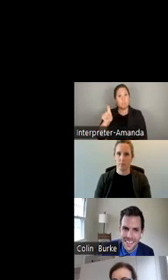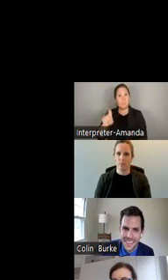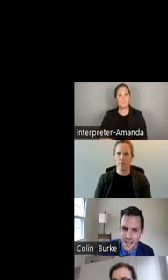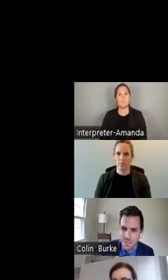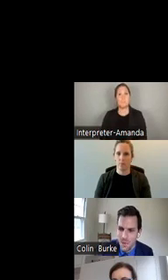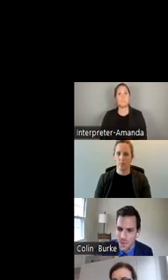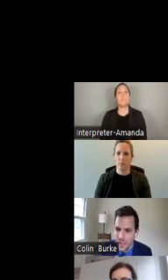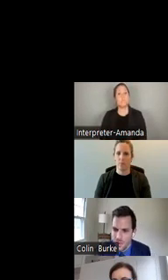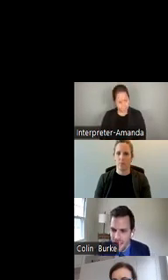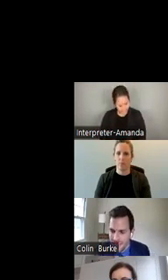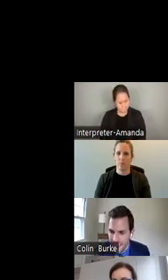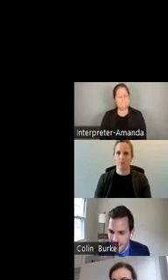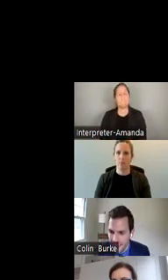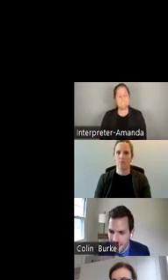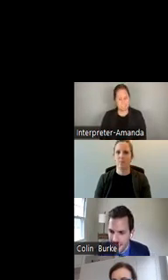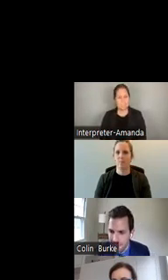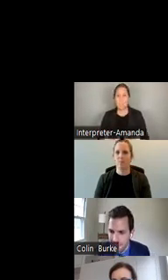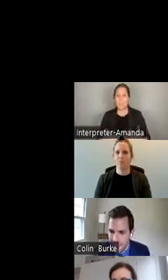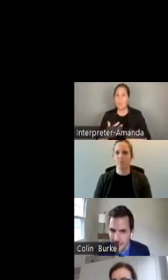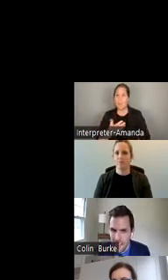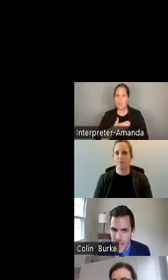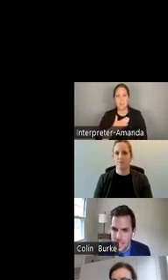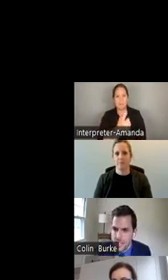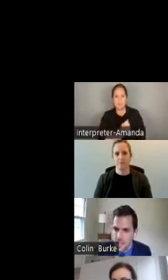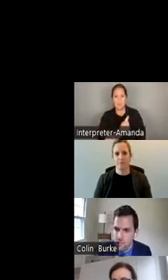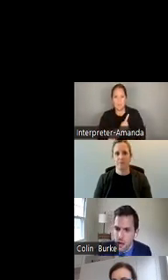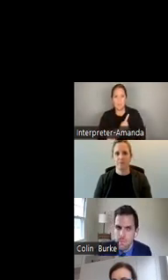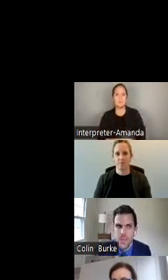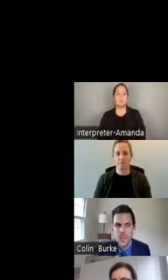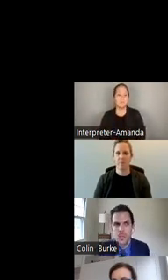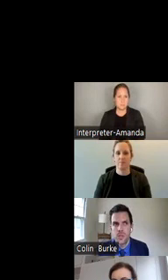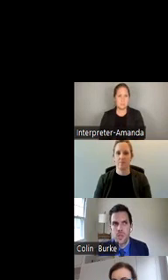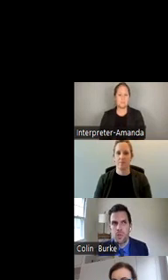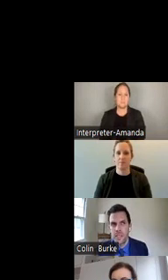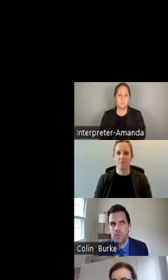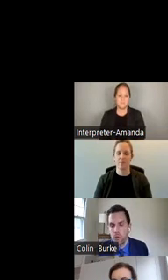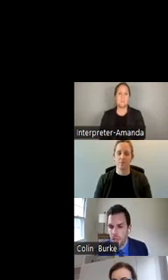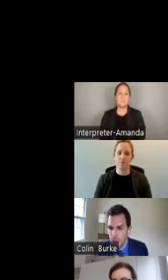yeah I'm so glad you asked that um and I can say from so there's a great deal of overlap